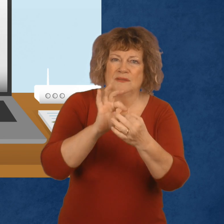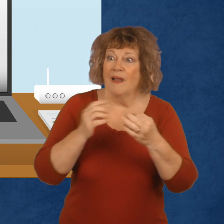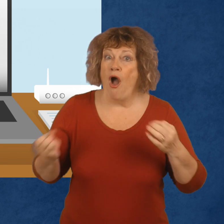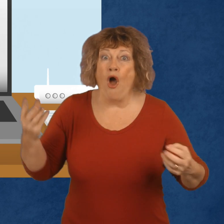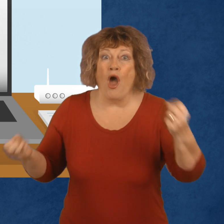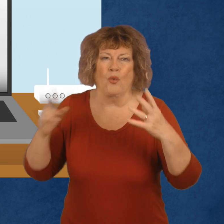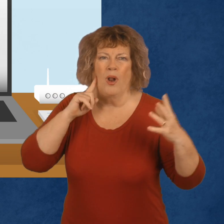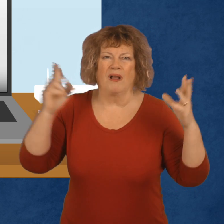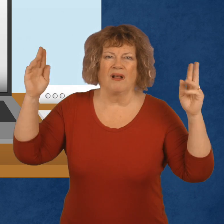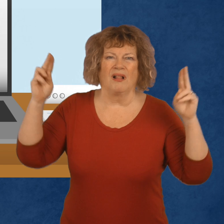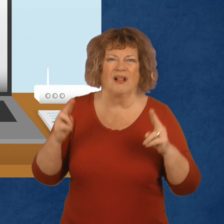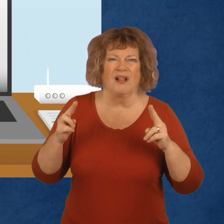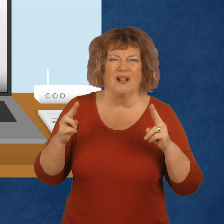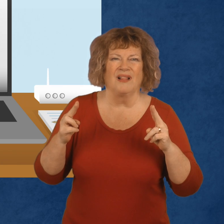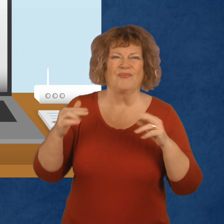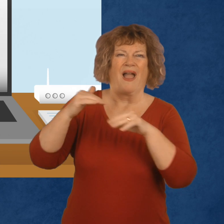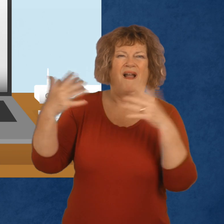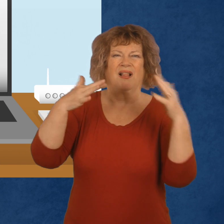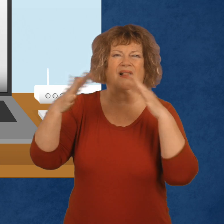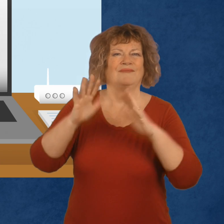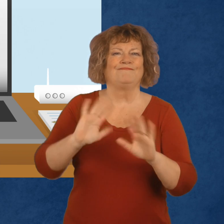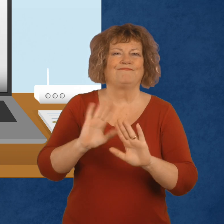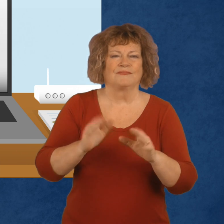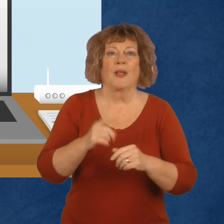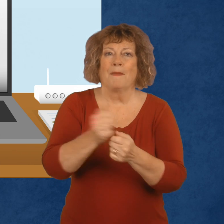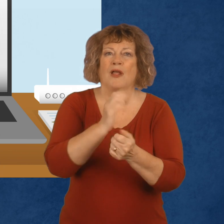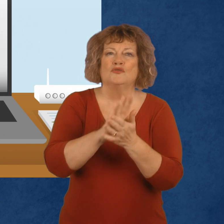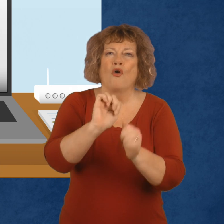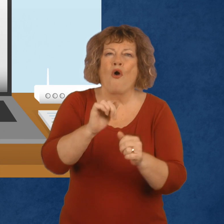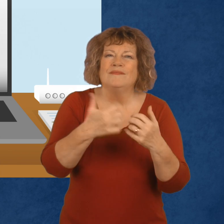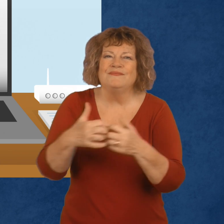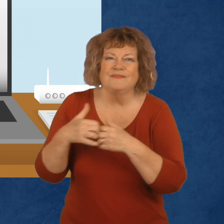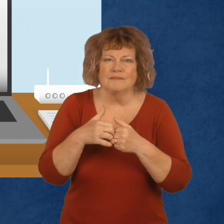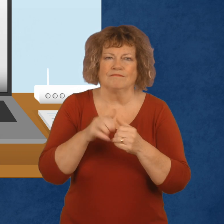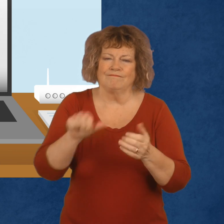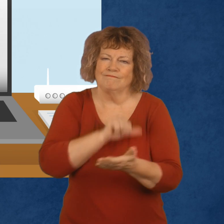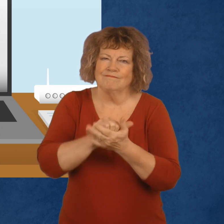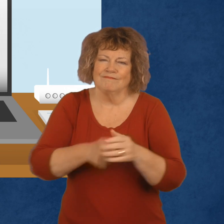Make sure that your device is plugged in or fully charged. You might want to keep your charger nearby.